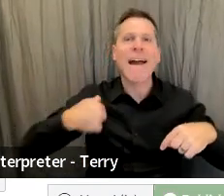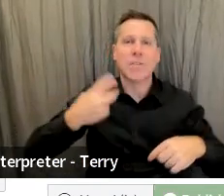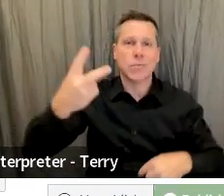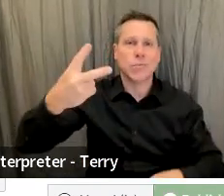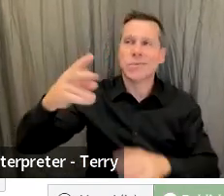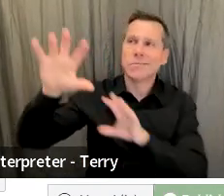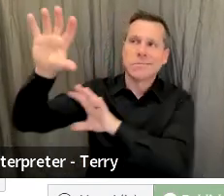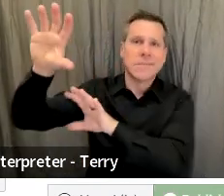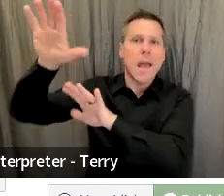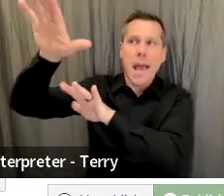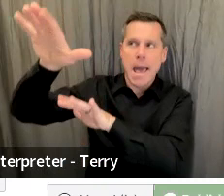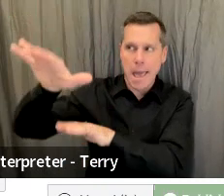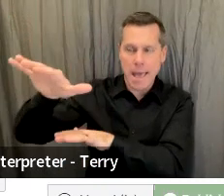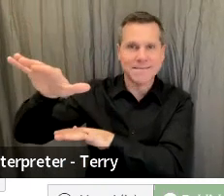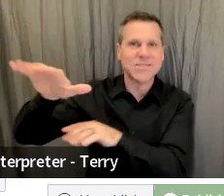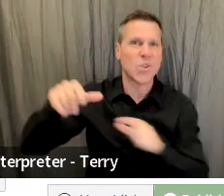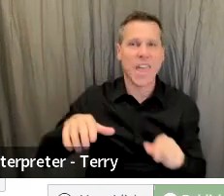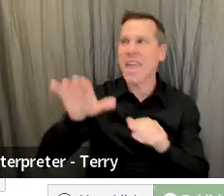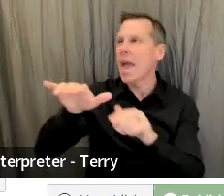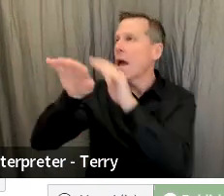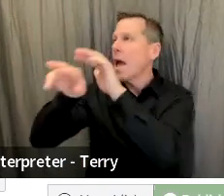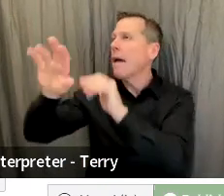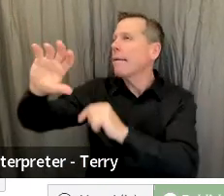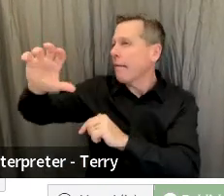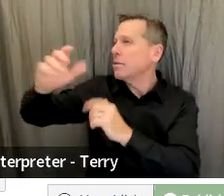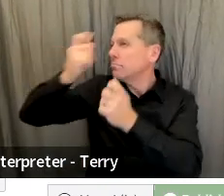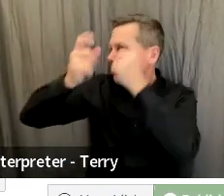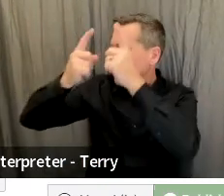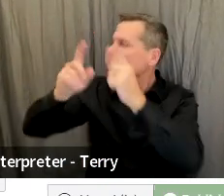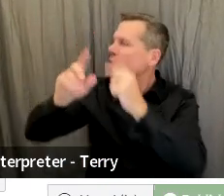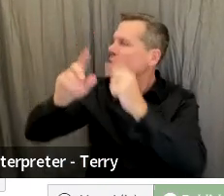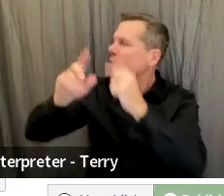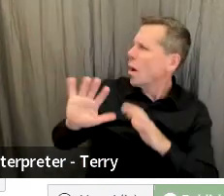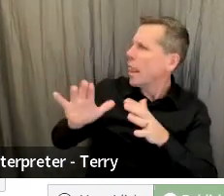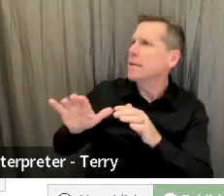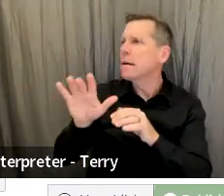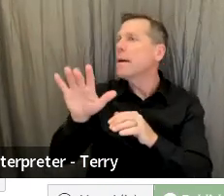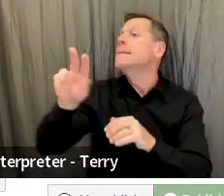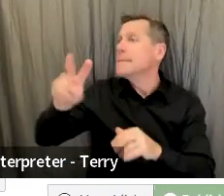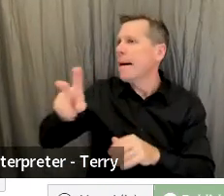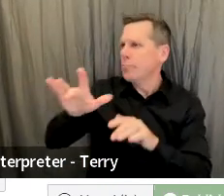help them prepare for my class specifically. So where to find different things in canvas that we're going to be using,